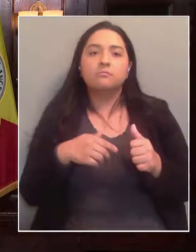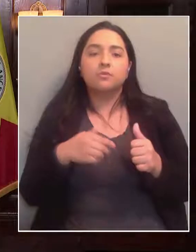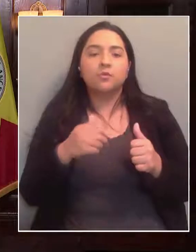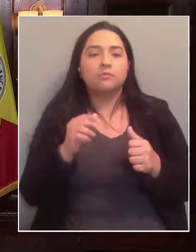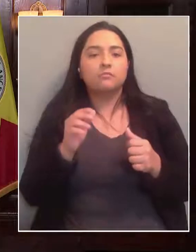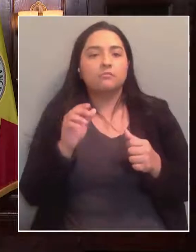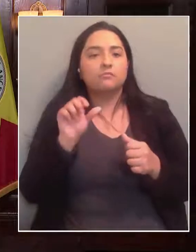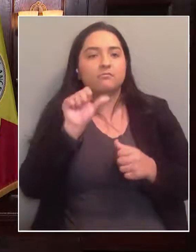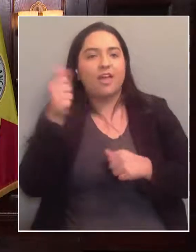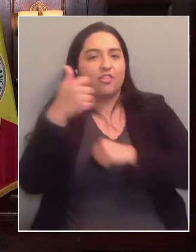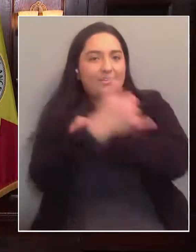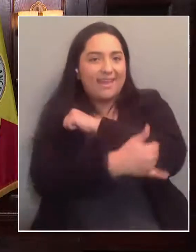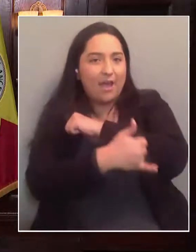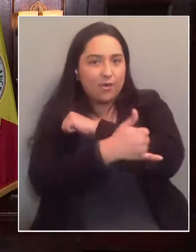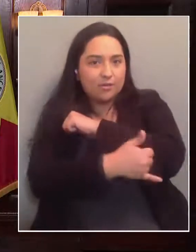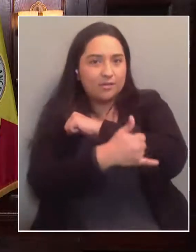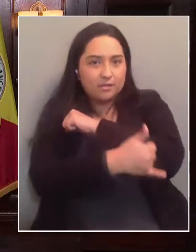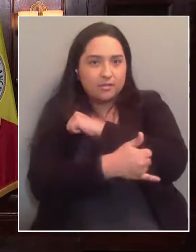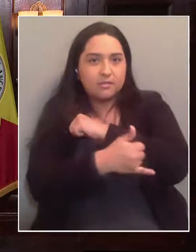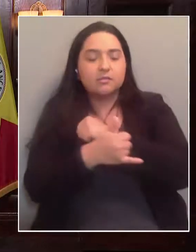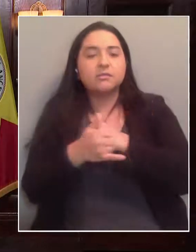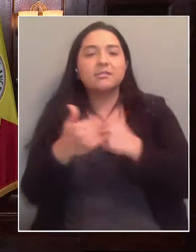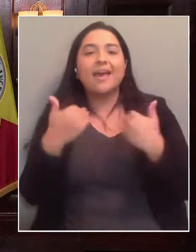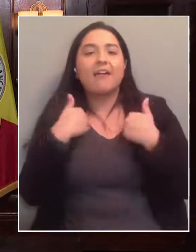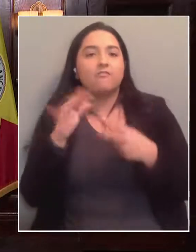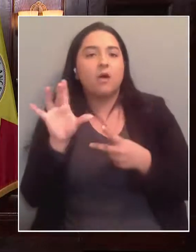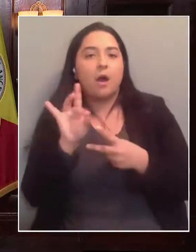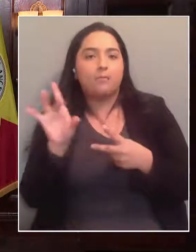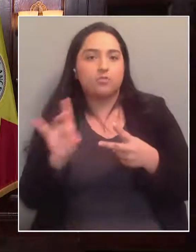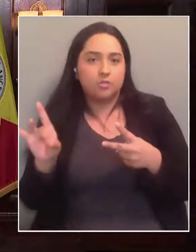LA PREGUNTA.